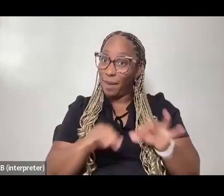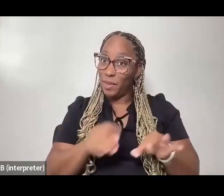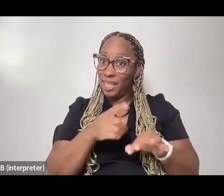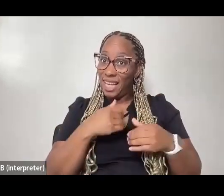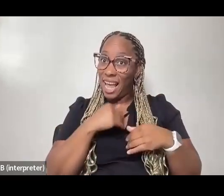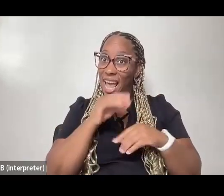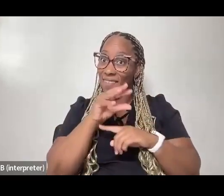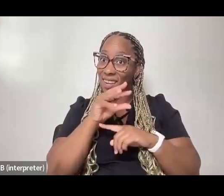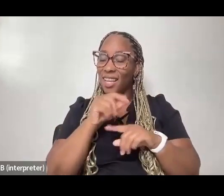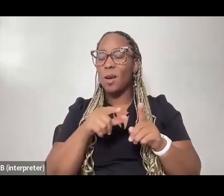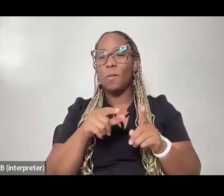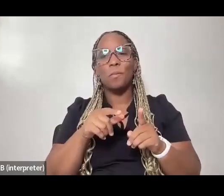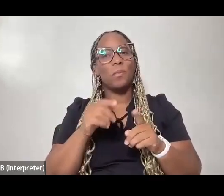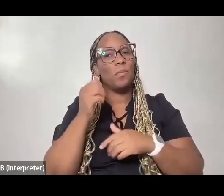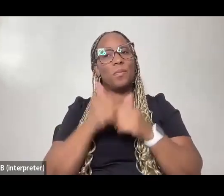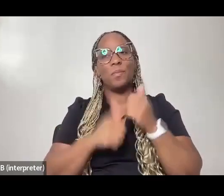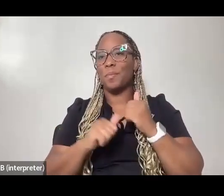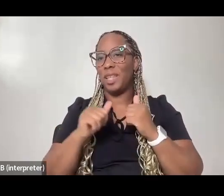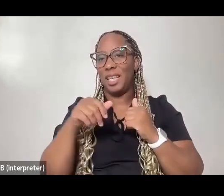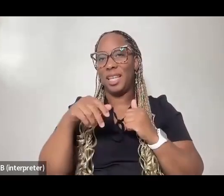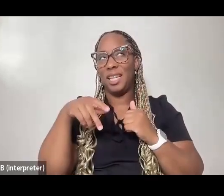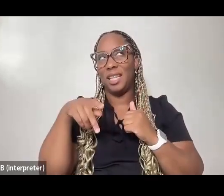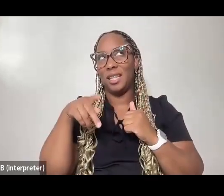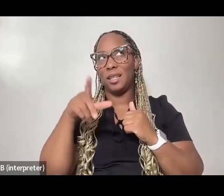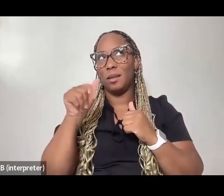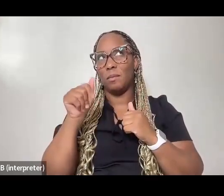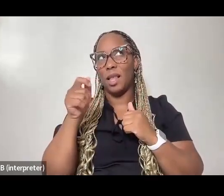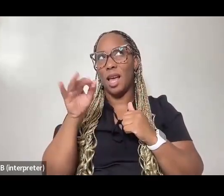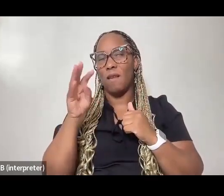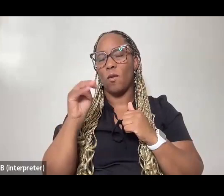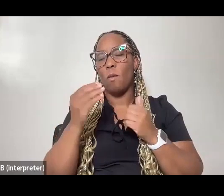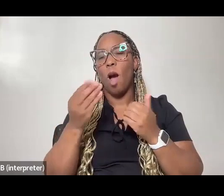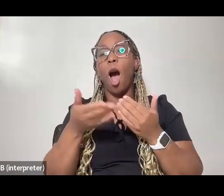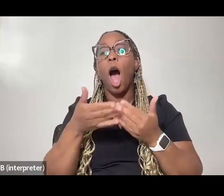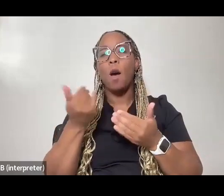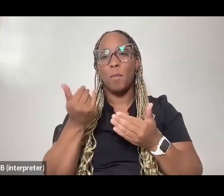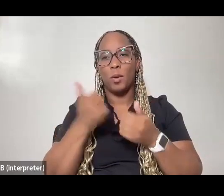Pretty much every platform -- well, almost every platform that